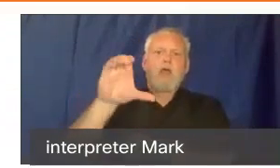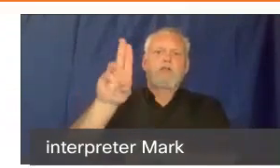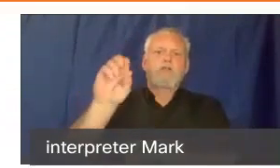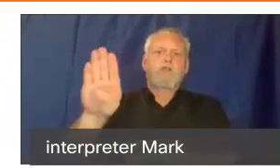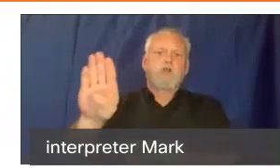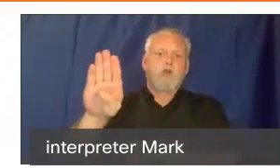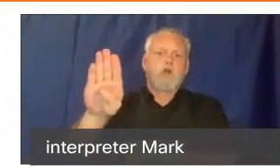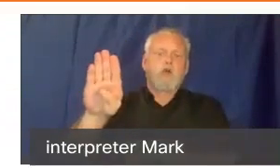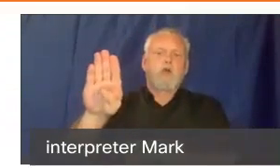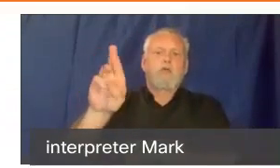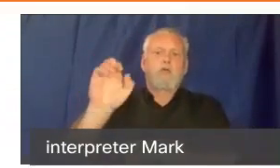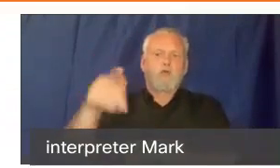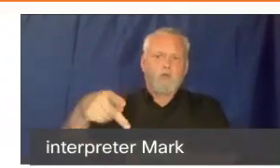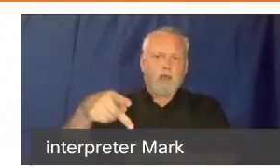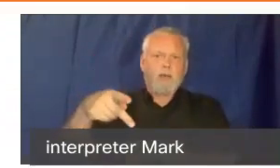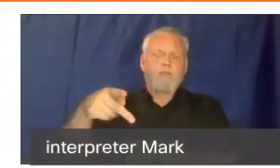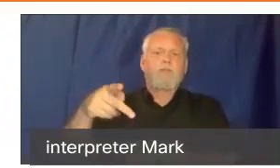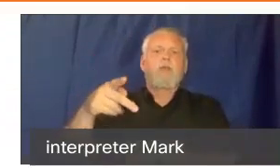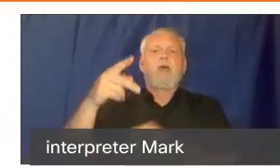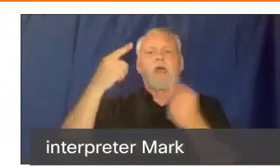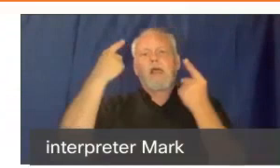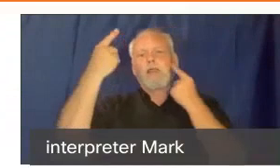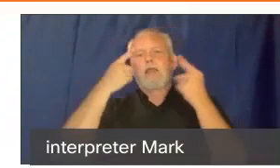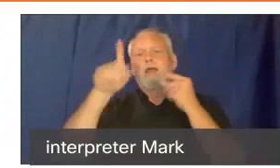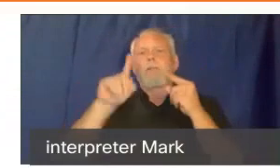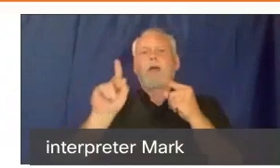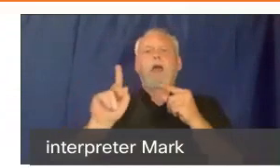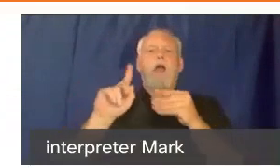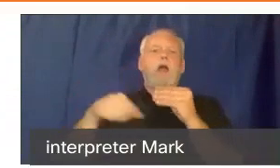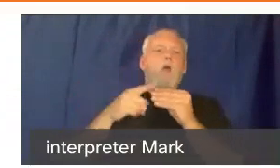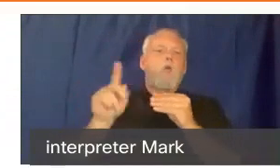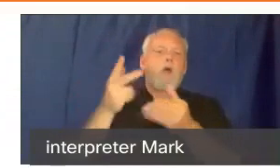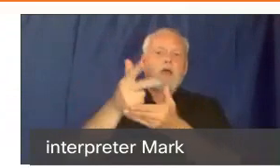And consider her where the bicyclists would be in the street.